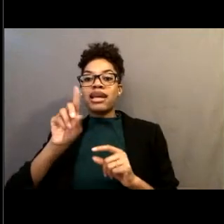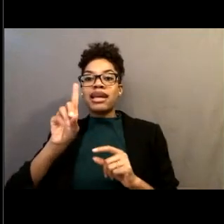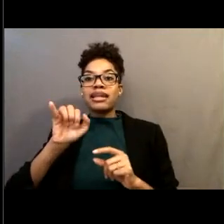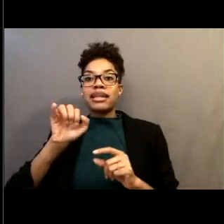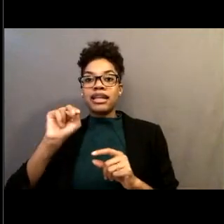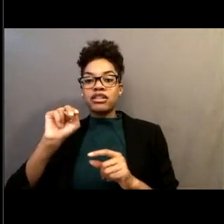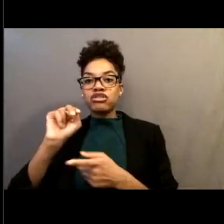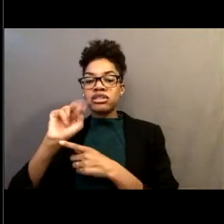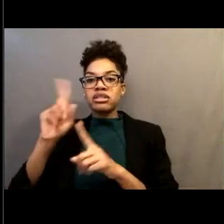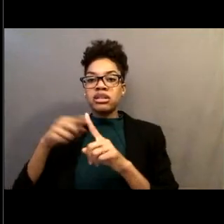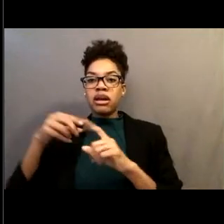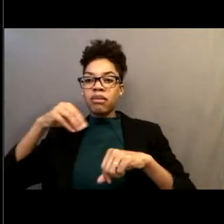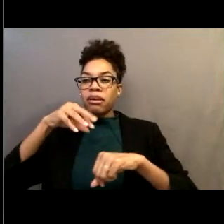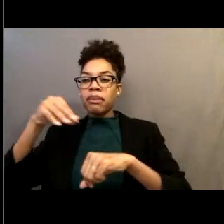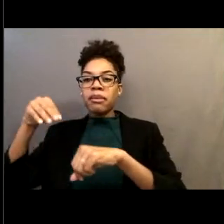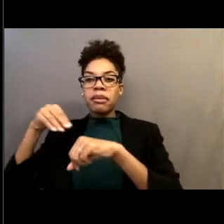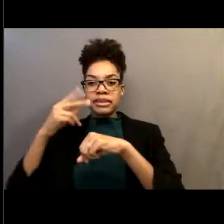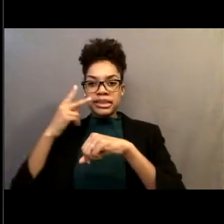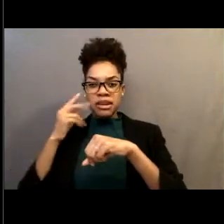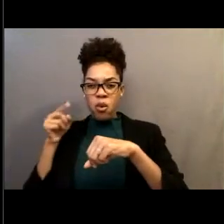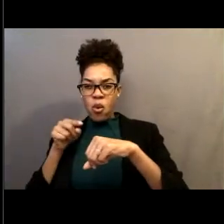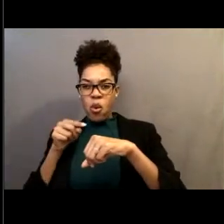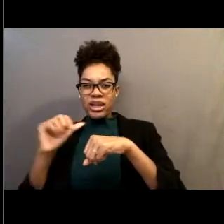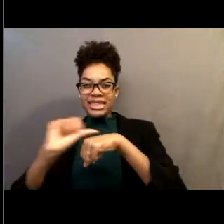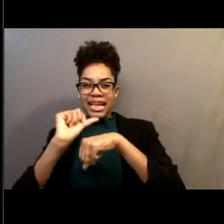about covering themselves up in the sun, in the summertime.